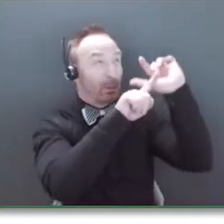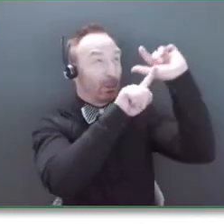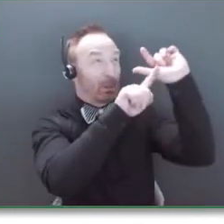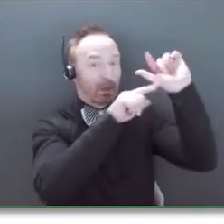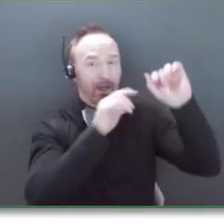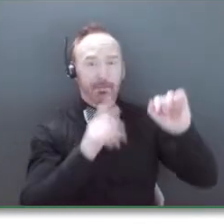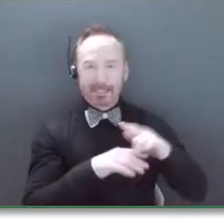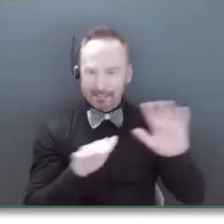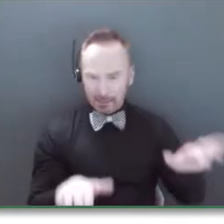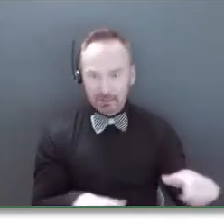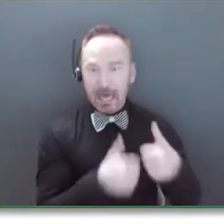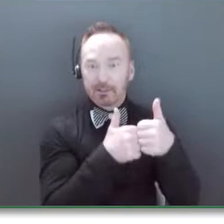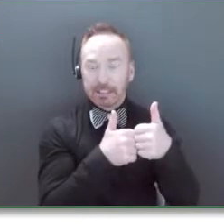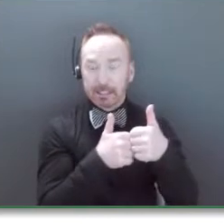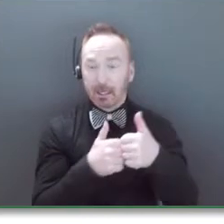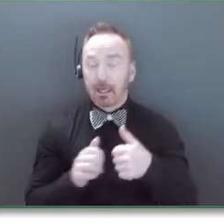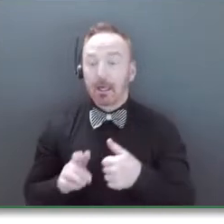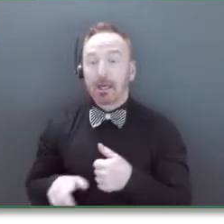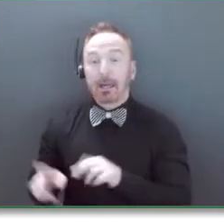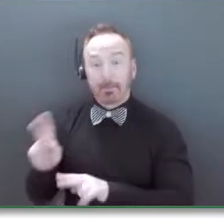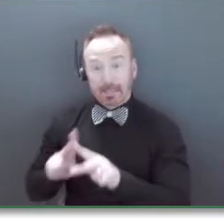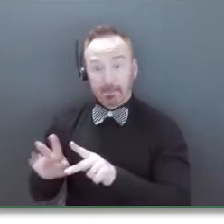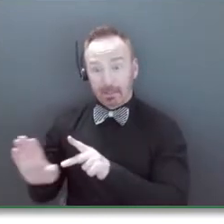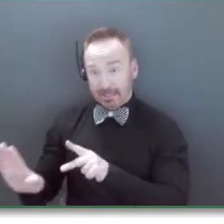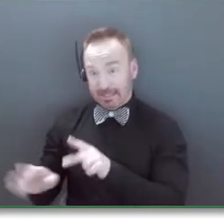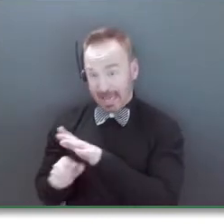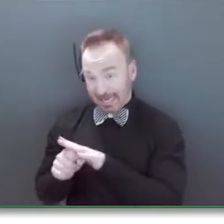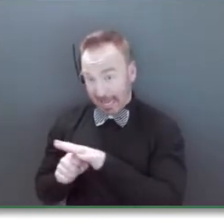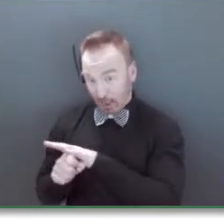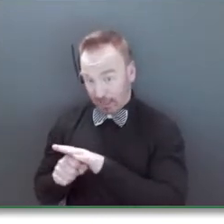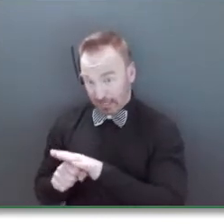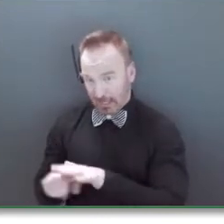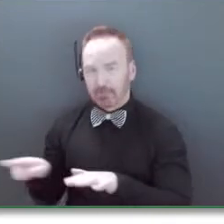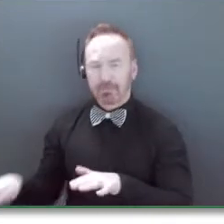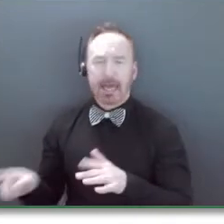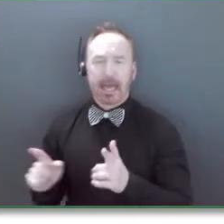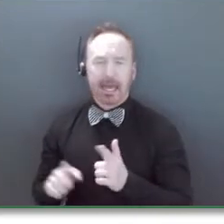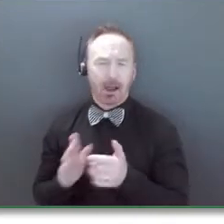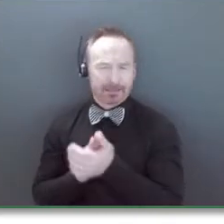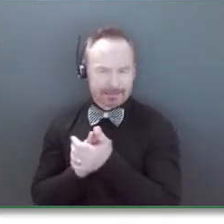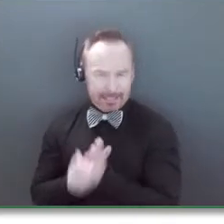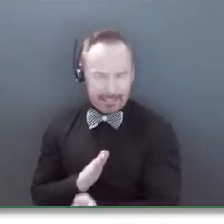locals there are are the ones most capable of it. Next slide please. A